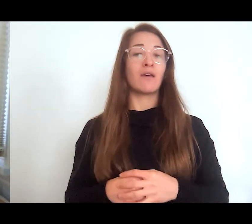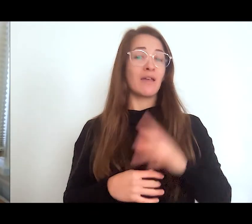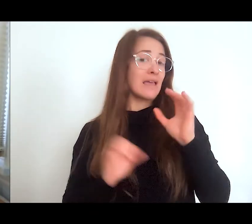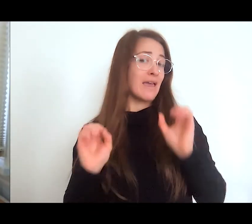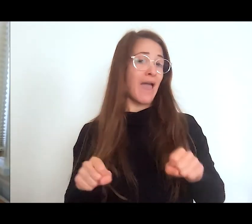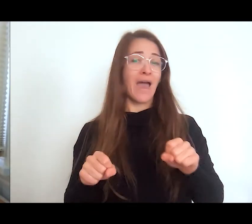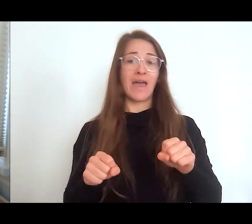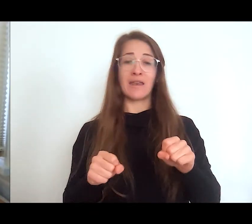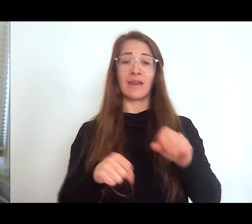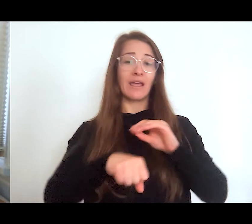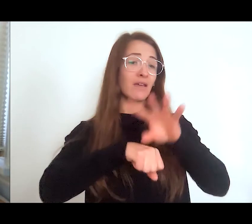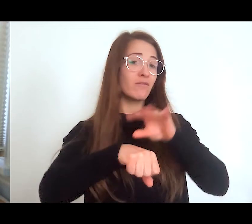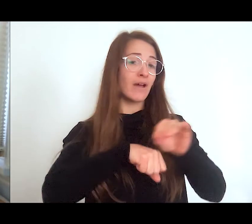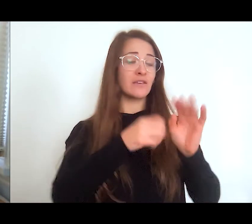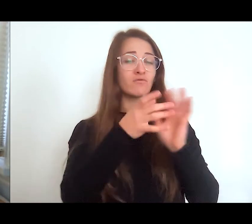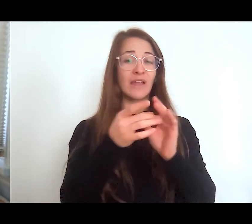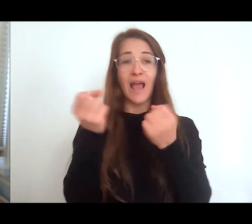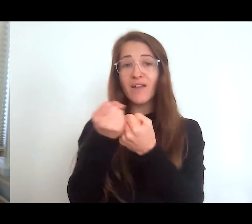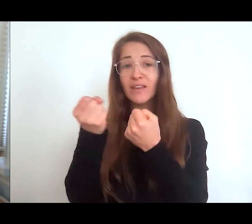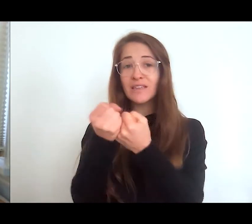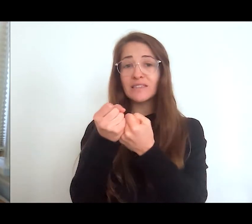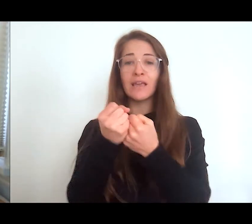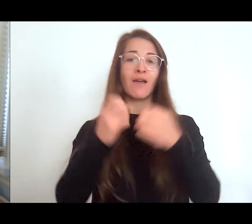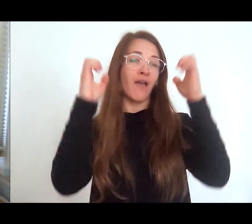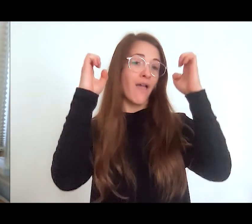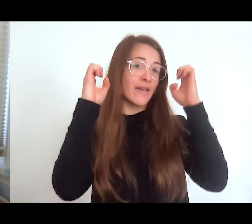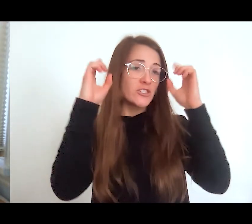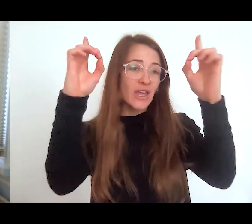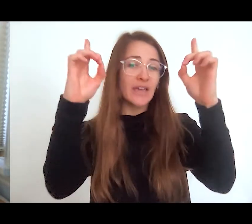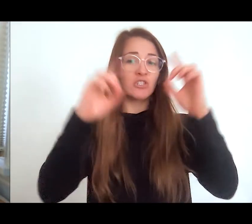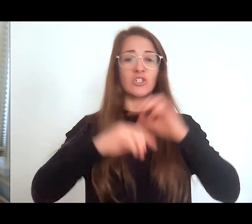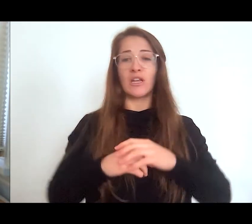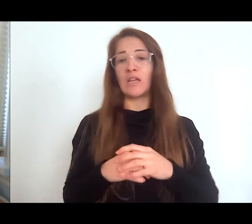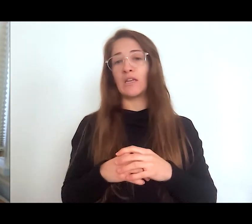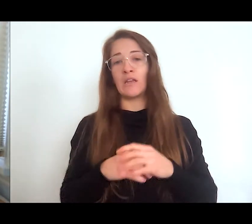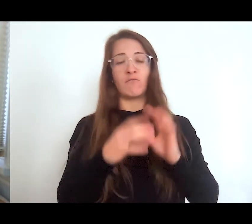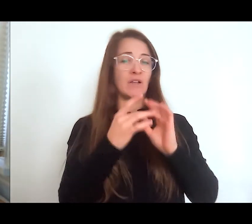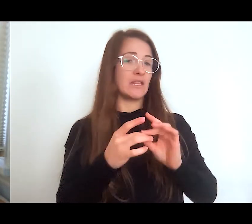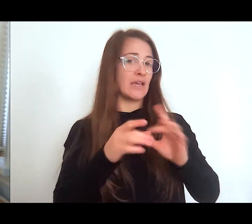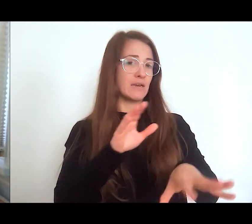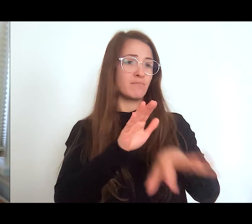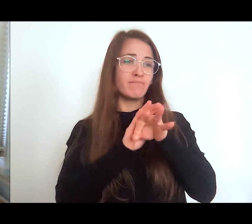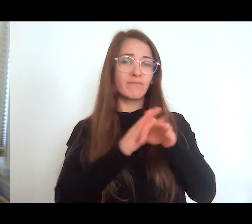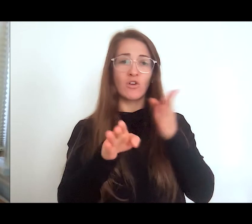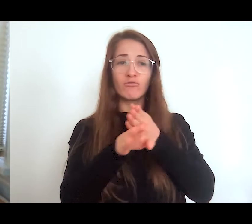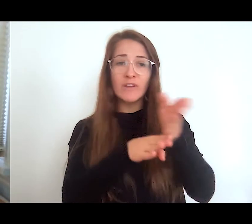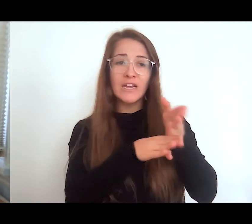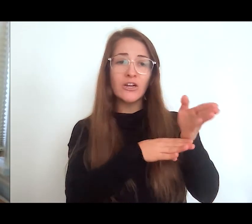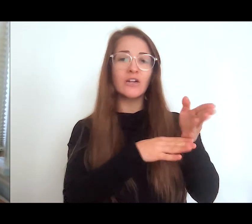ATTENDING THE PANEL TODAY, THAT COULD BE A PIECE OF ADVICE ON ADVOCACY, ON EDUCATION, ON